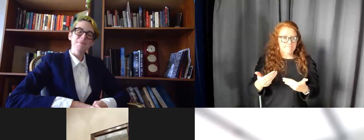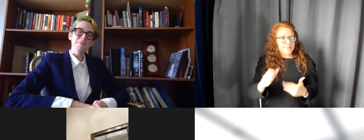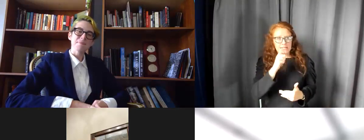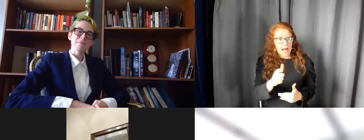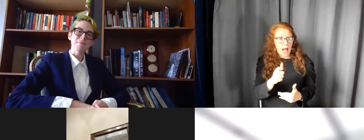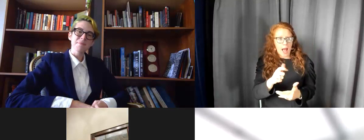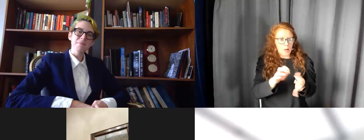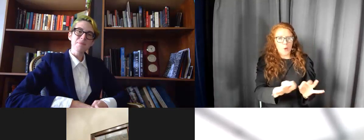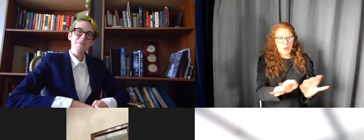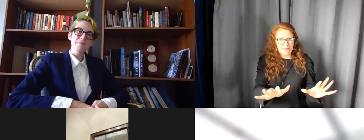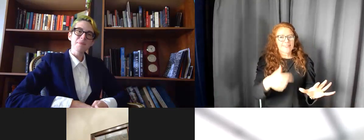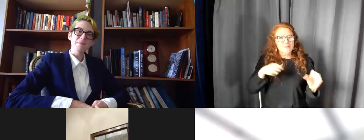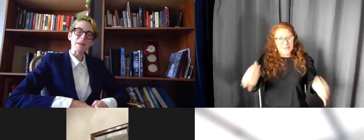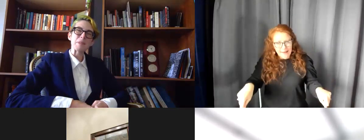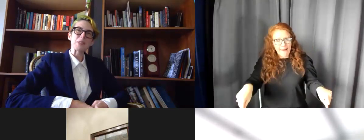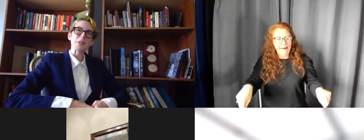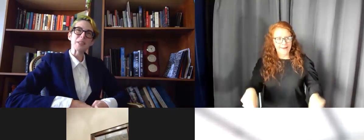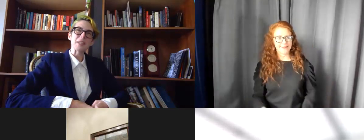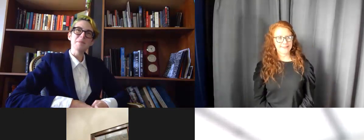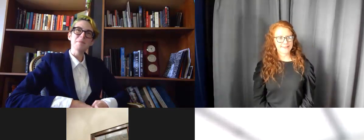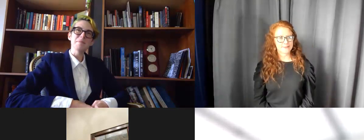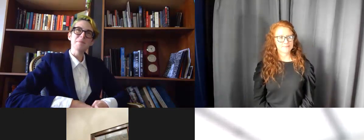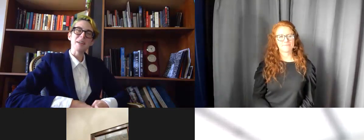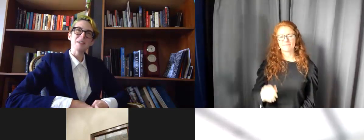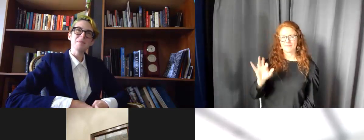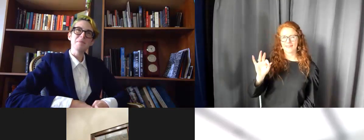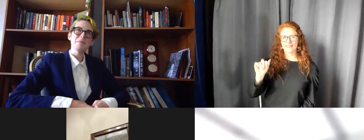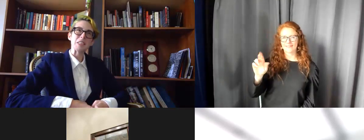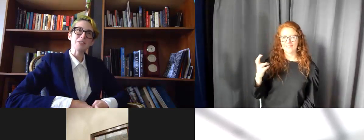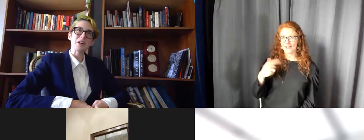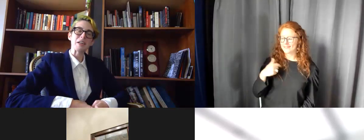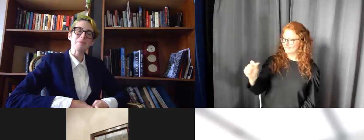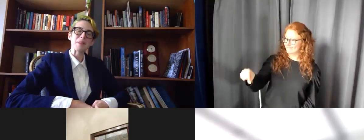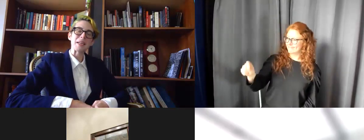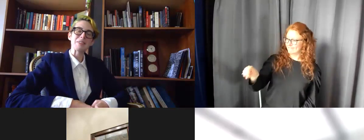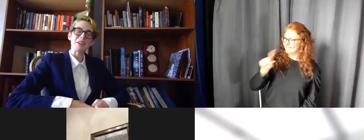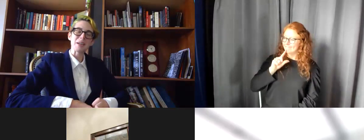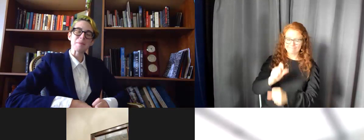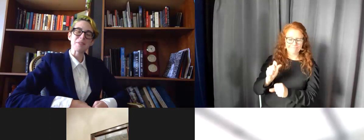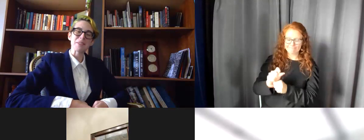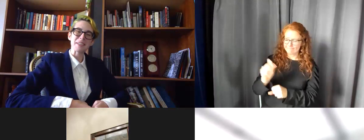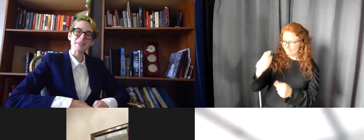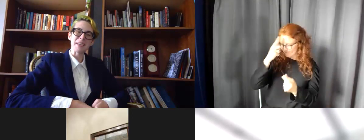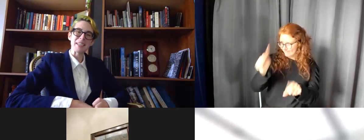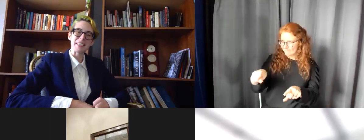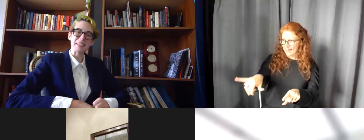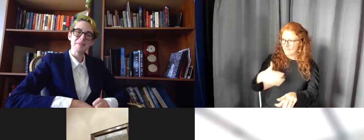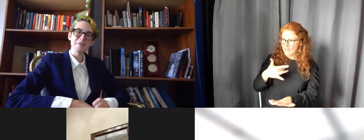Farrah Garland: Hmm. Farrah Garland: Absolutely. Farrah Garland: This is Fara, and that is very uplifting, and